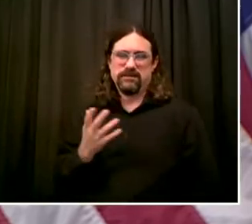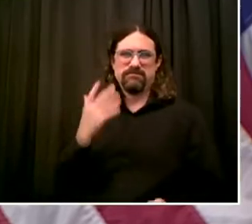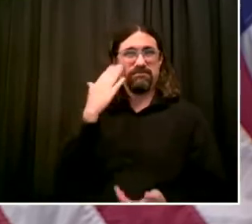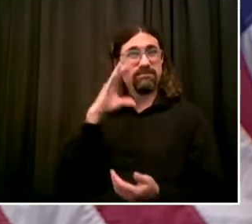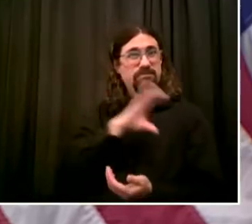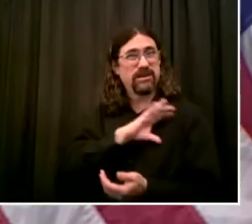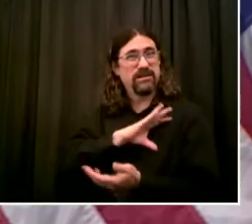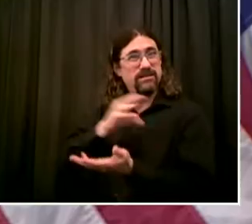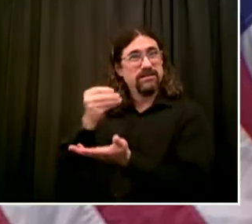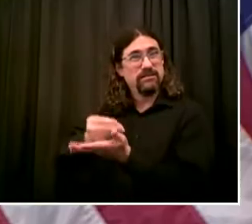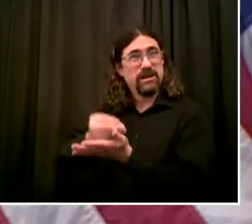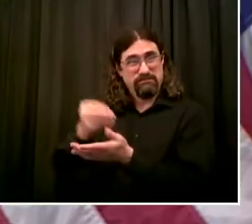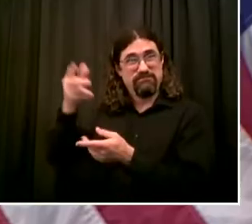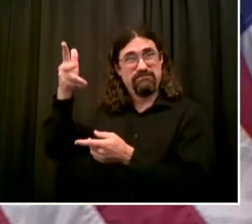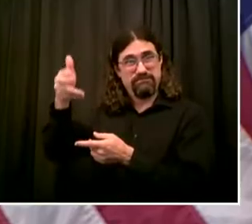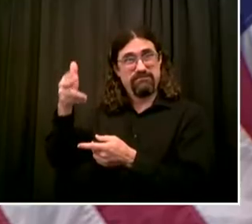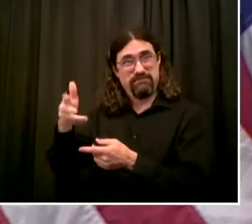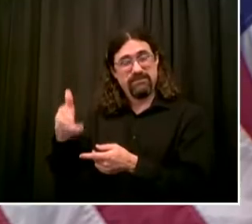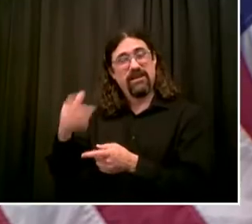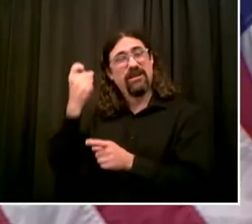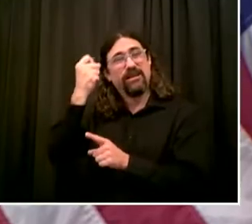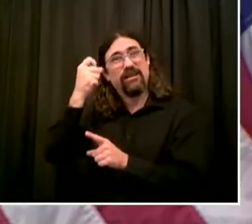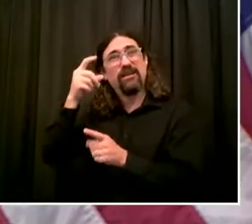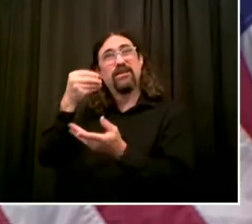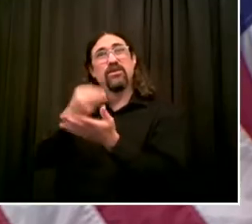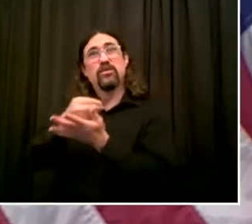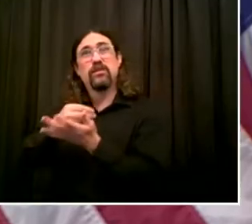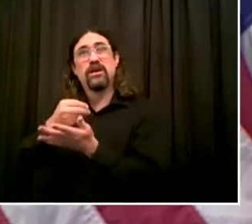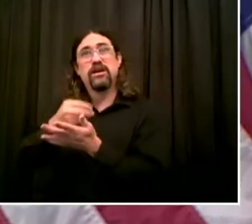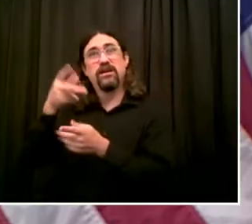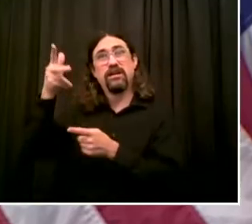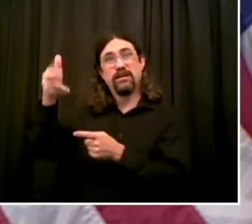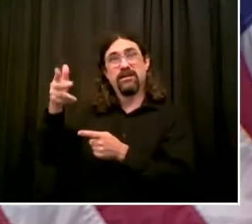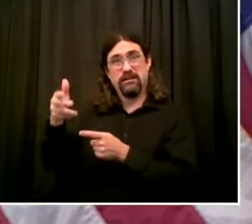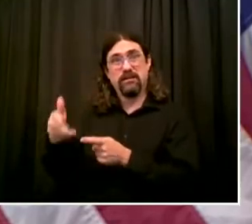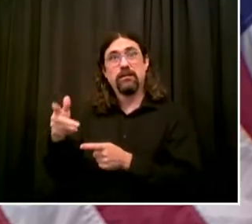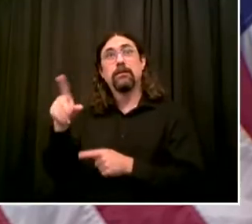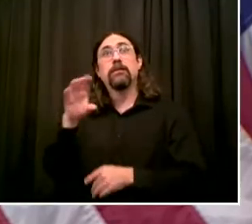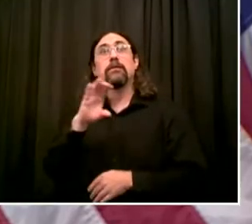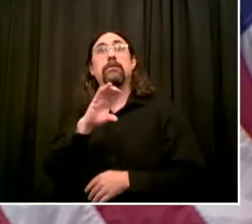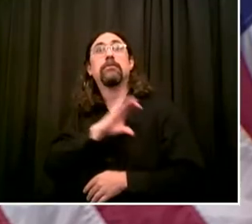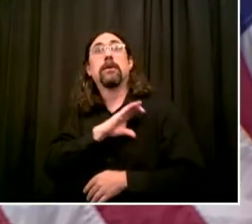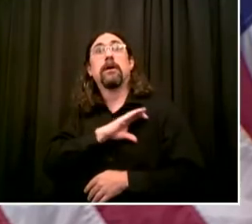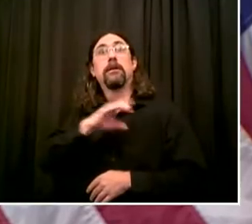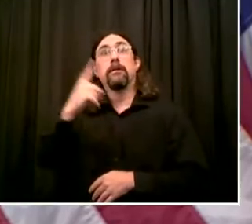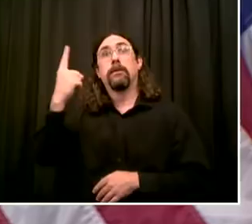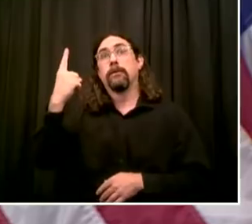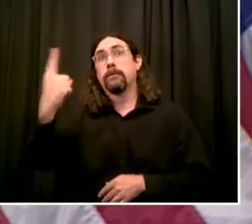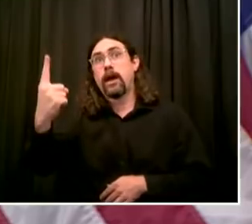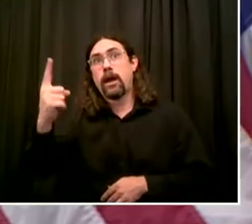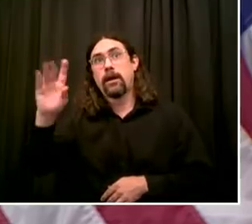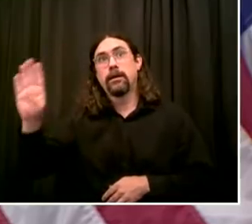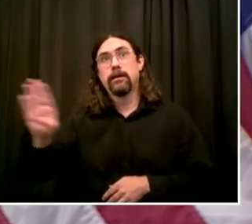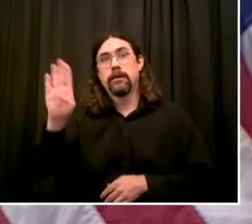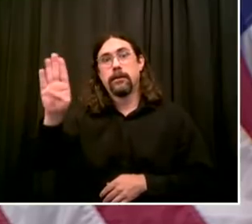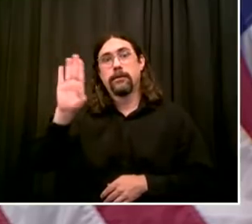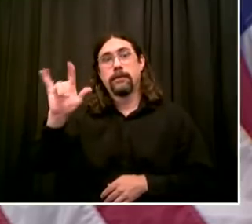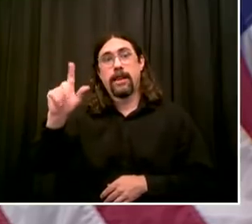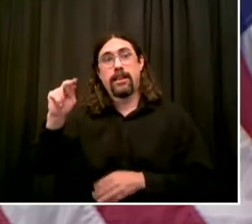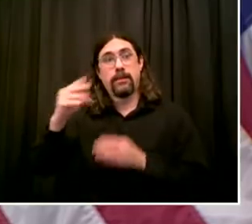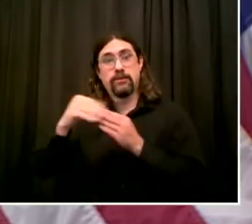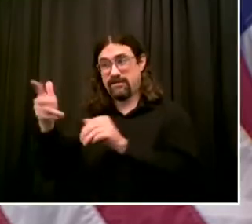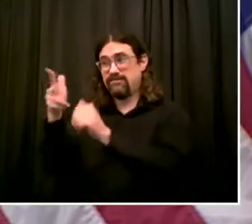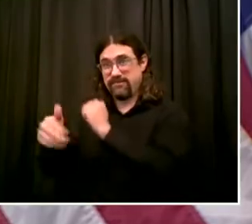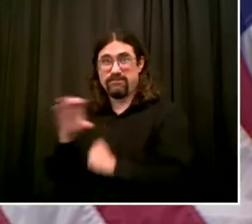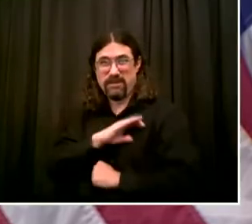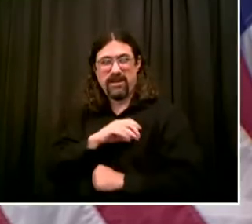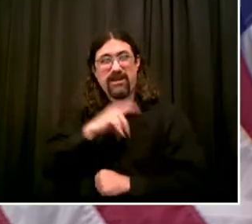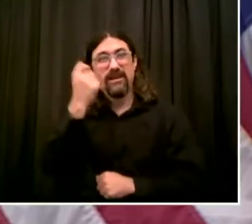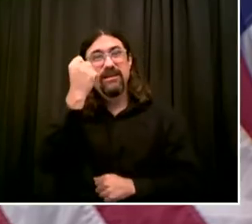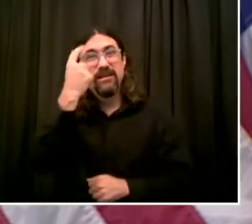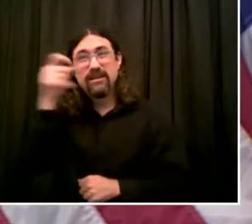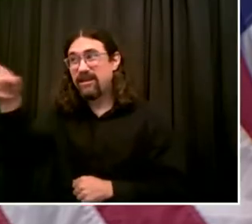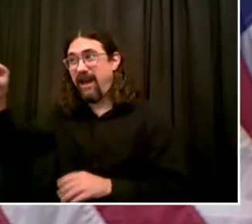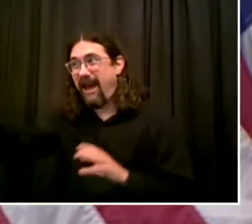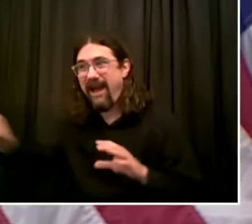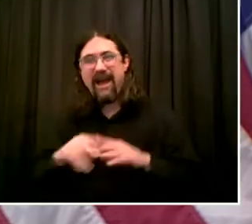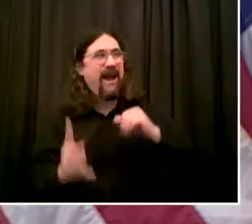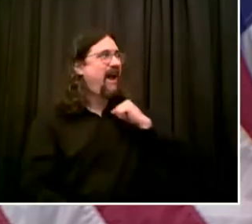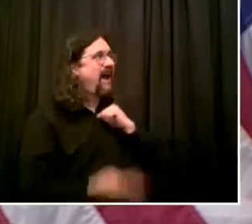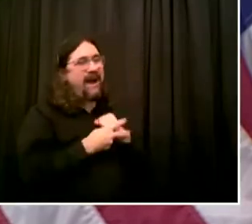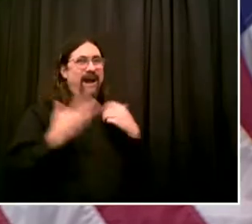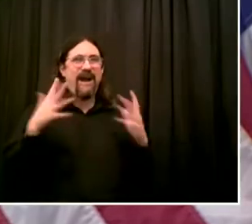COUNCIL HAVE PLANNED KNOWLEDGE